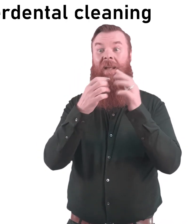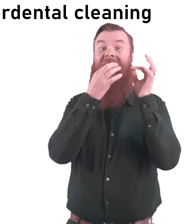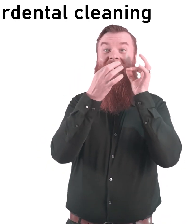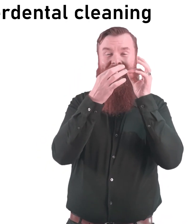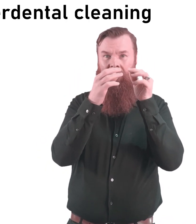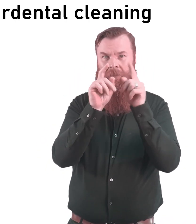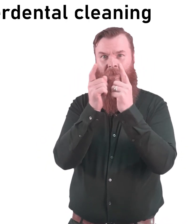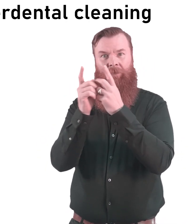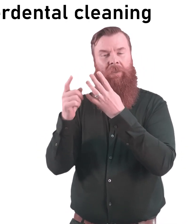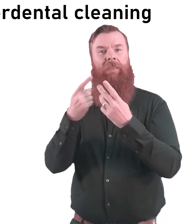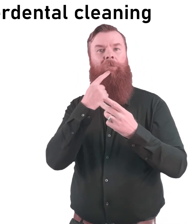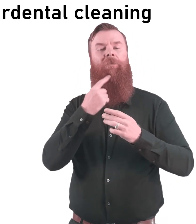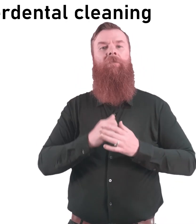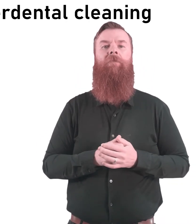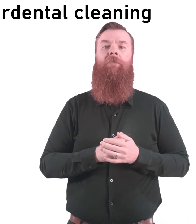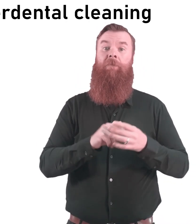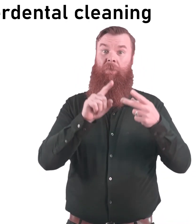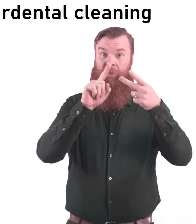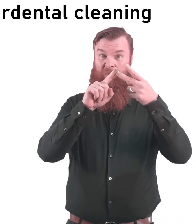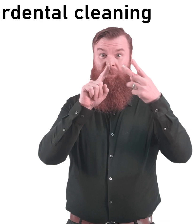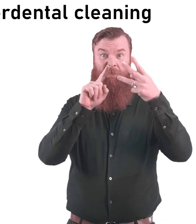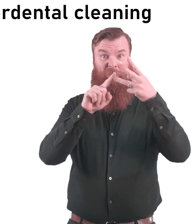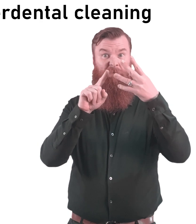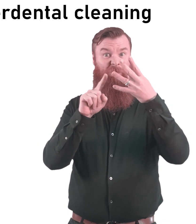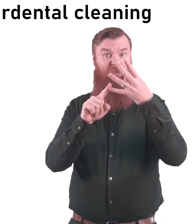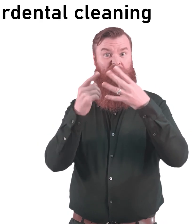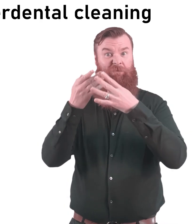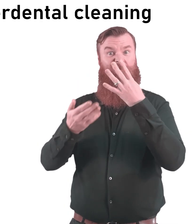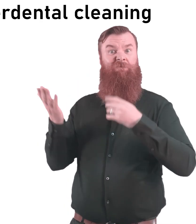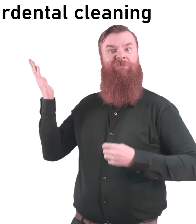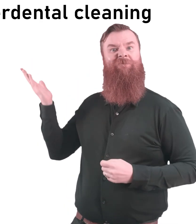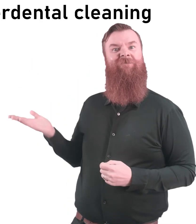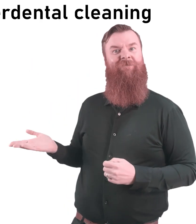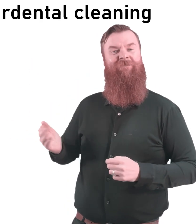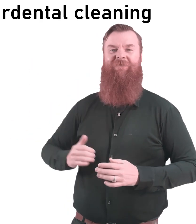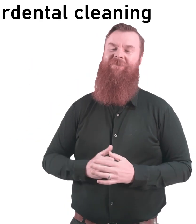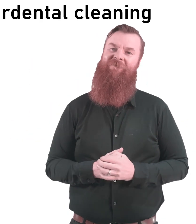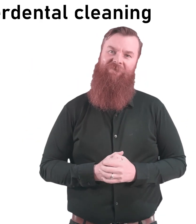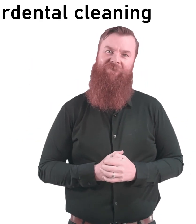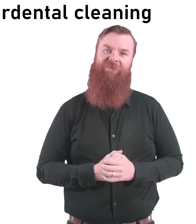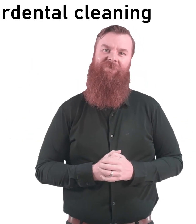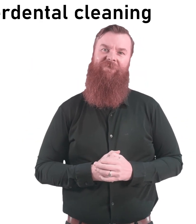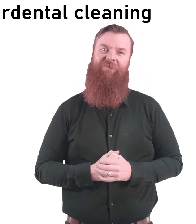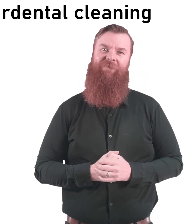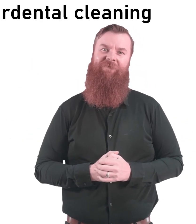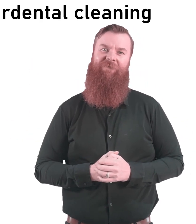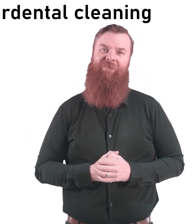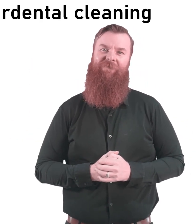These include flossettes, interdental brushes and water flossers.